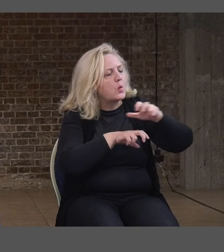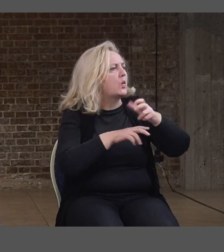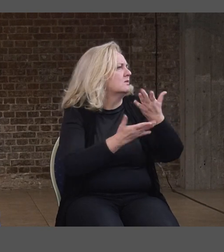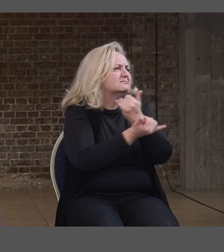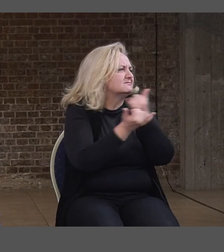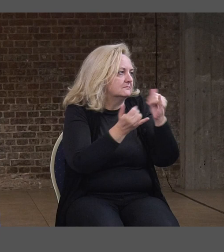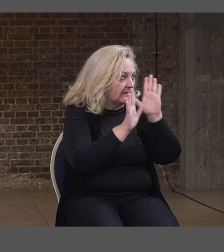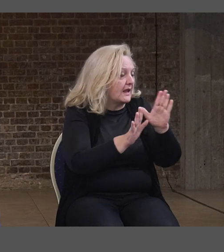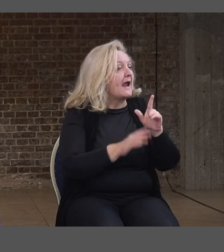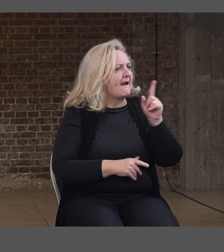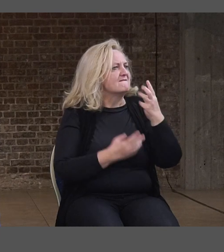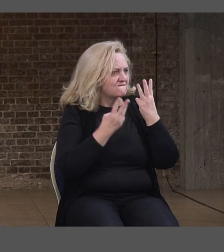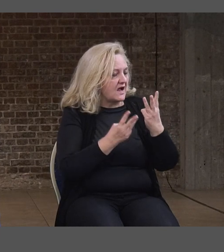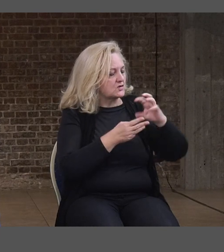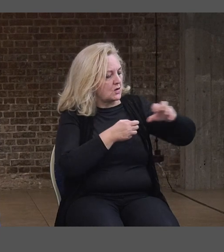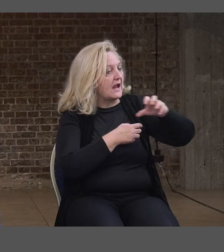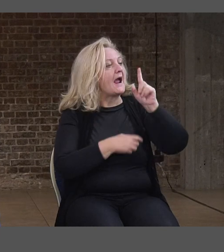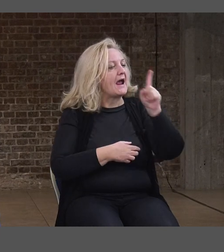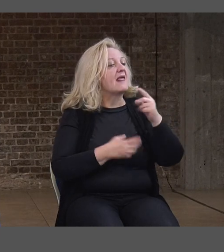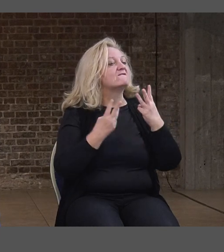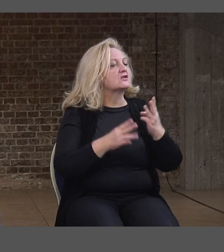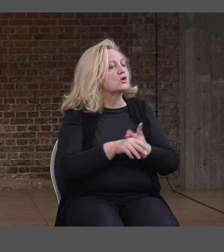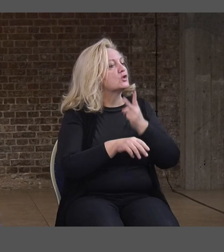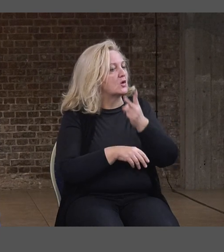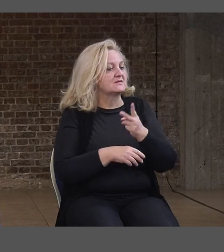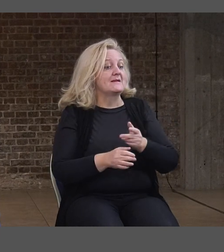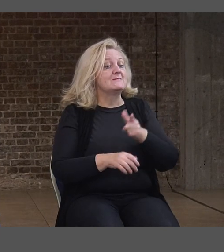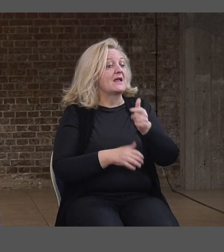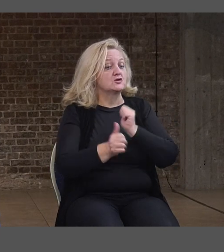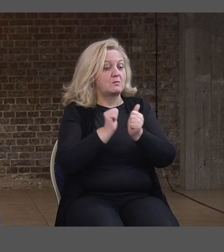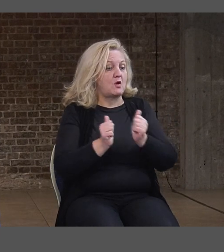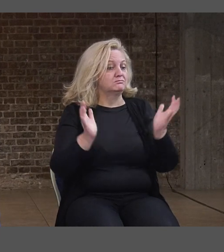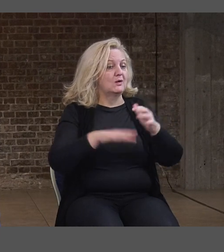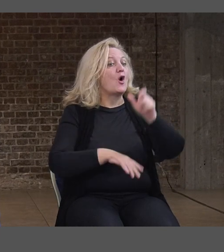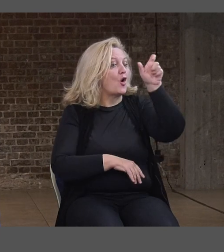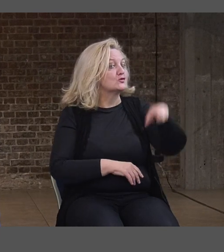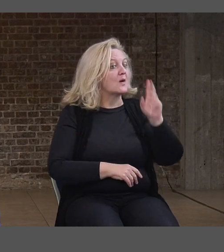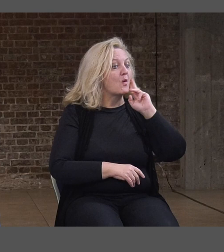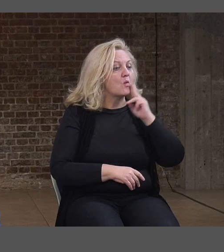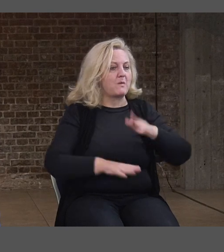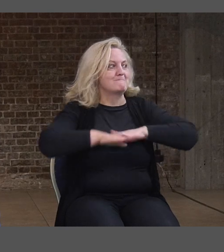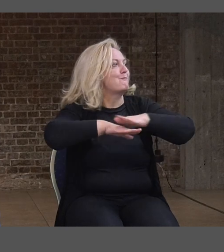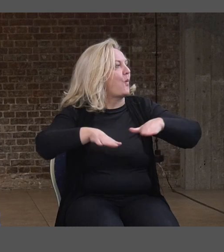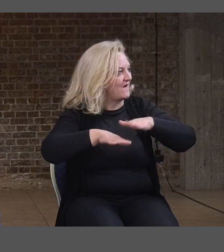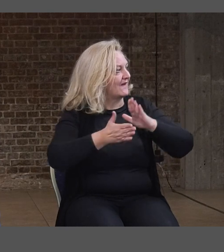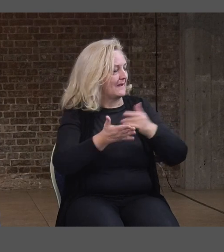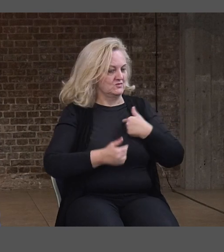It is, however, no less important, that this access, because it makes it possible at sporting events, for example, a deaf person, who competes in swimming, e.g. I started,